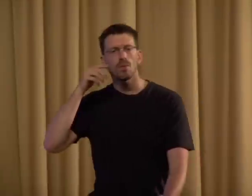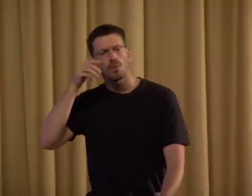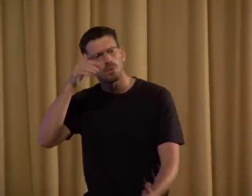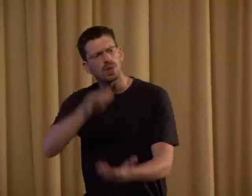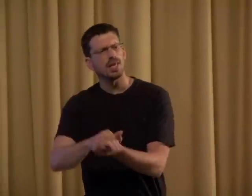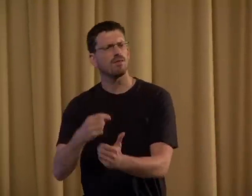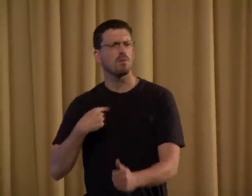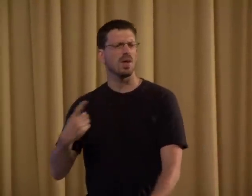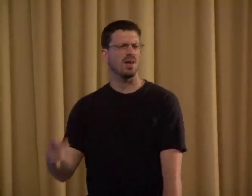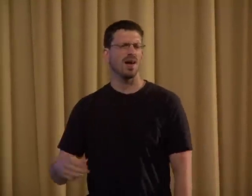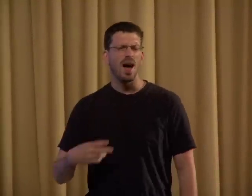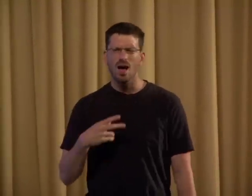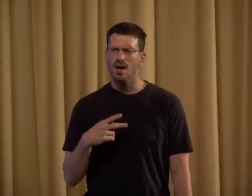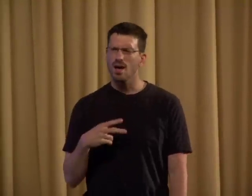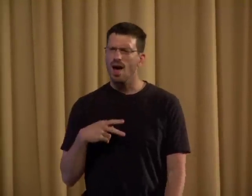You over there, you never believed in me. I showed you. And you, 10 years ago you wrote an article criticizing me...well, hey, look at you and look at me.